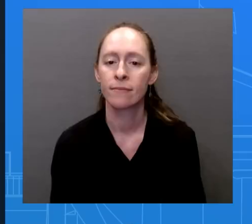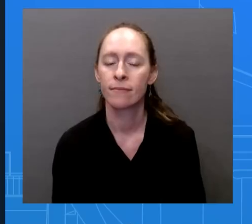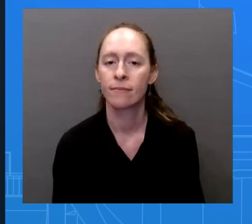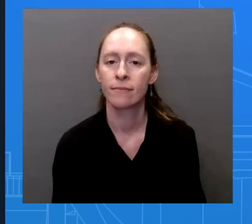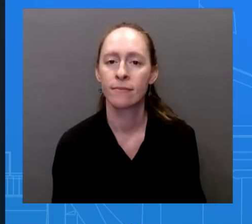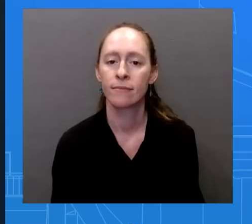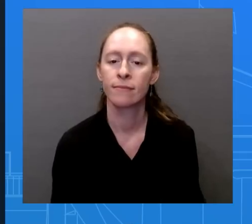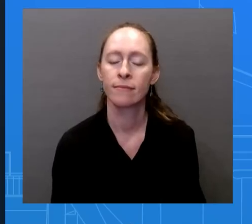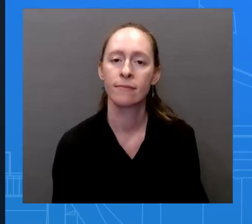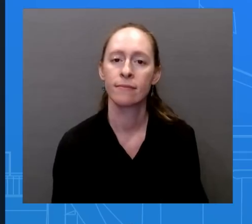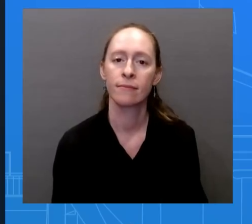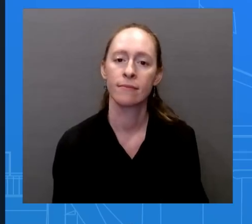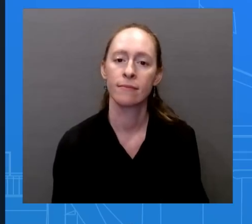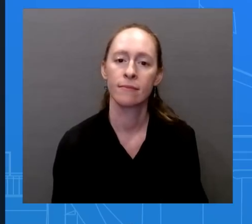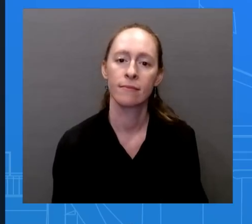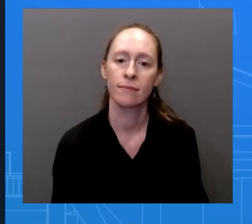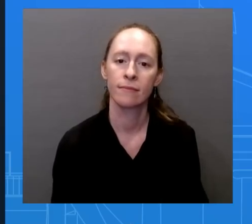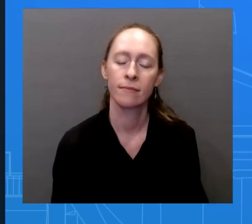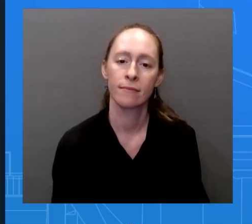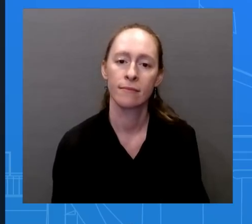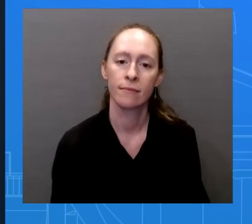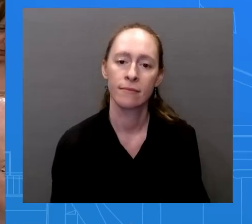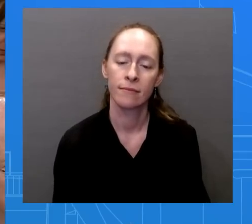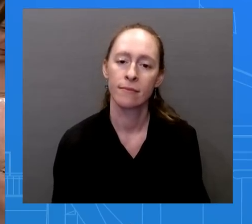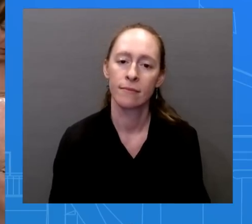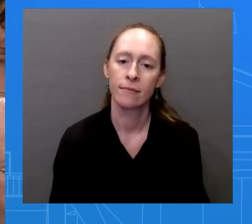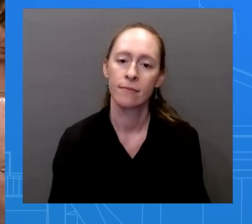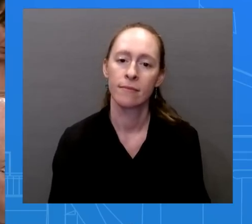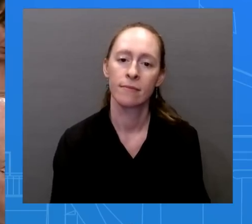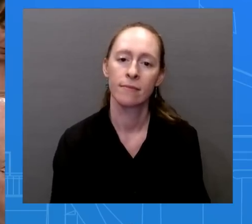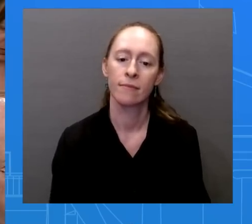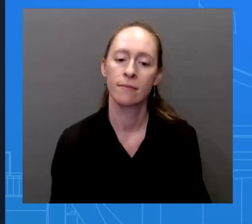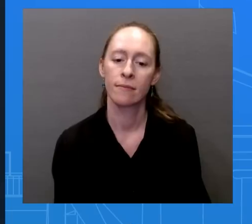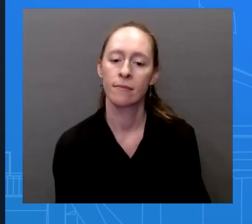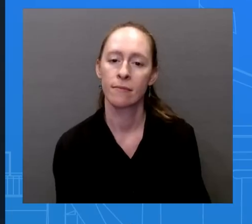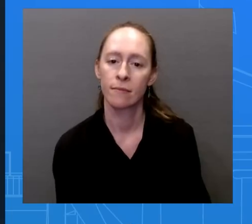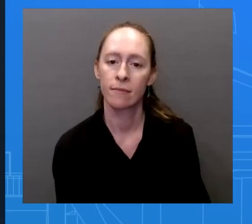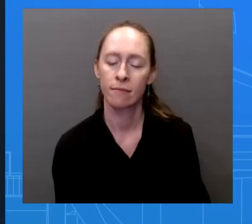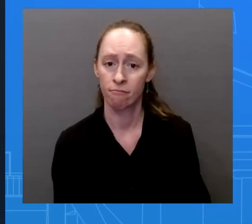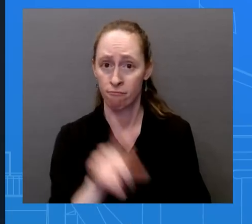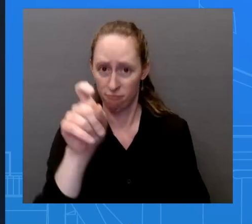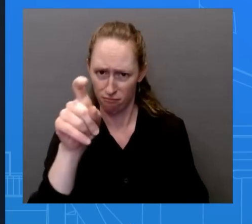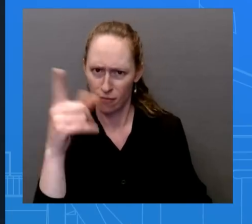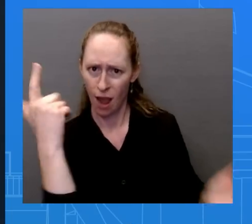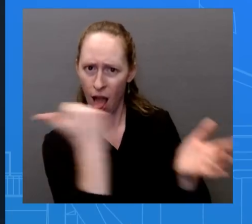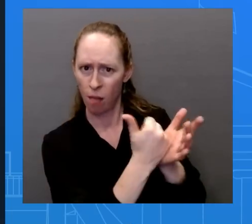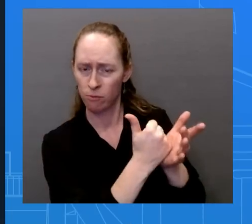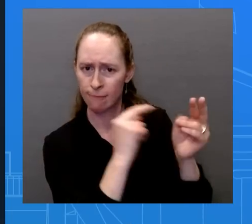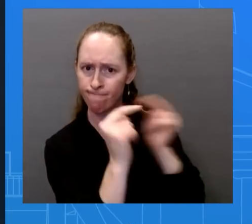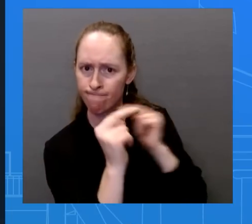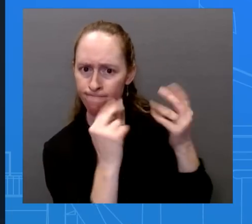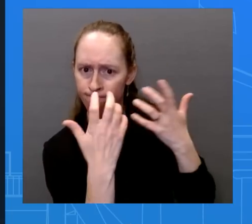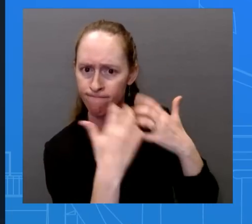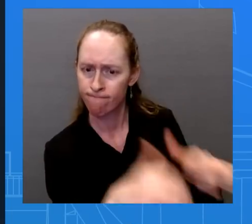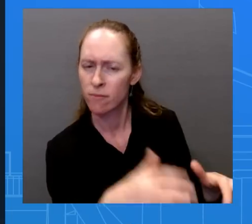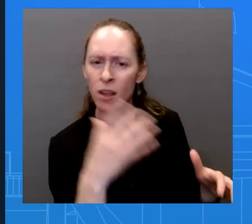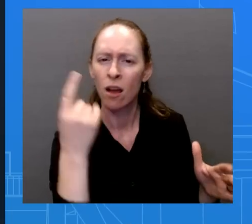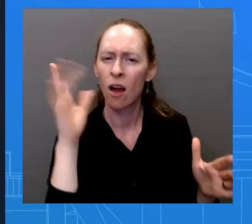Or, I guess, what role will the White House have going forward? Ms. Jean-Pierre: So, we stand by to assist in any way that we can.